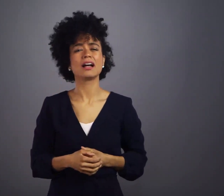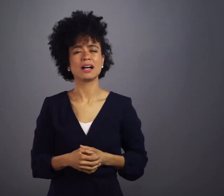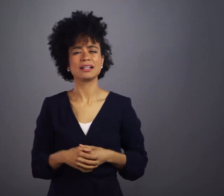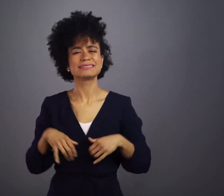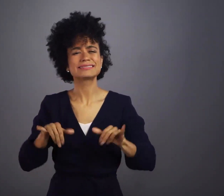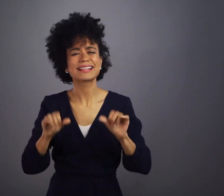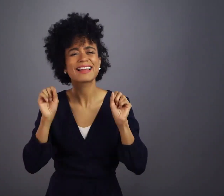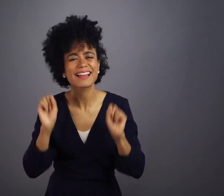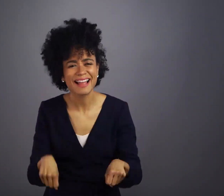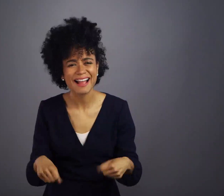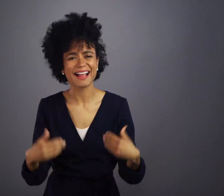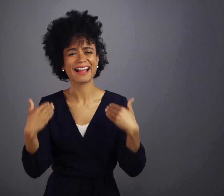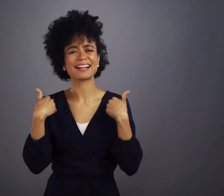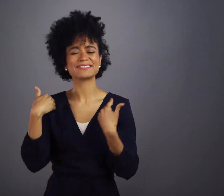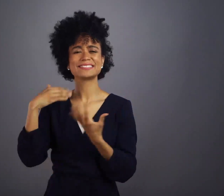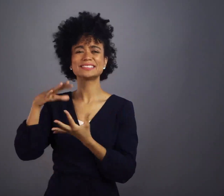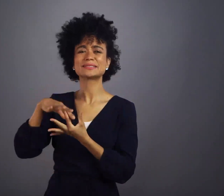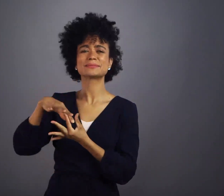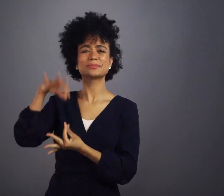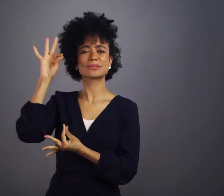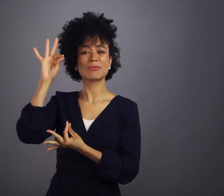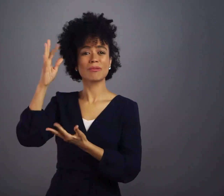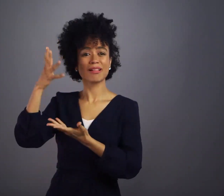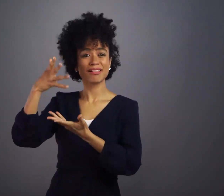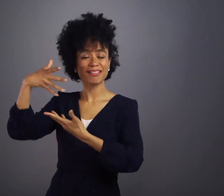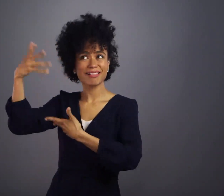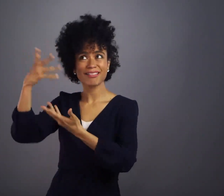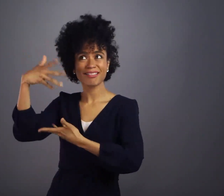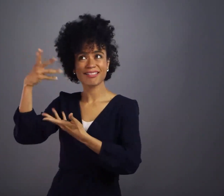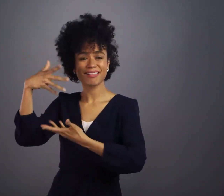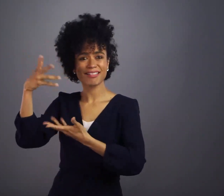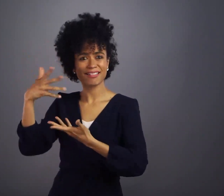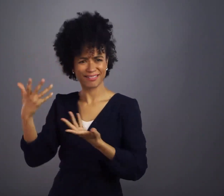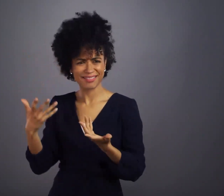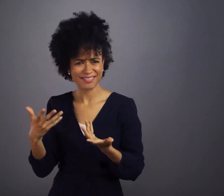Many who once were in this class are now among our members.